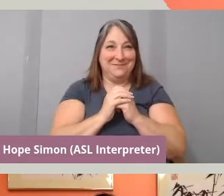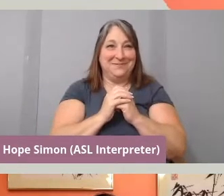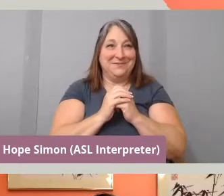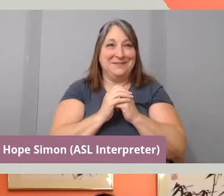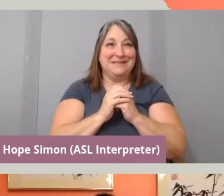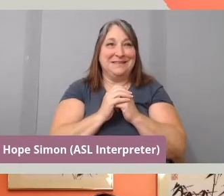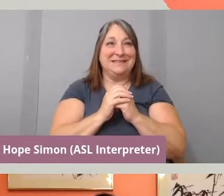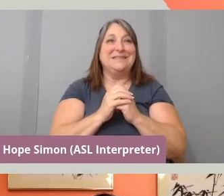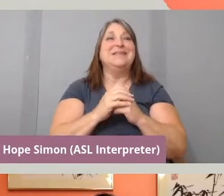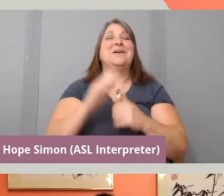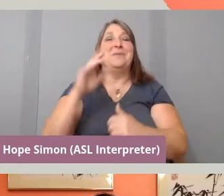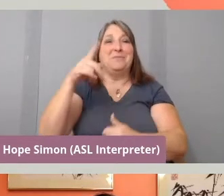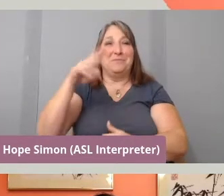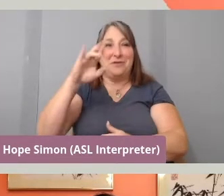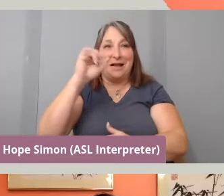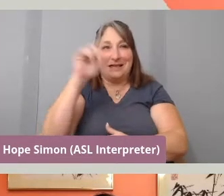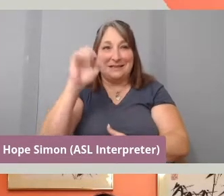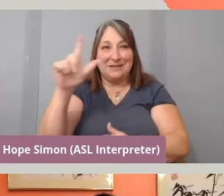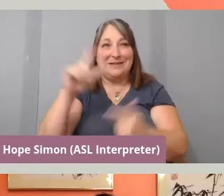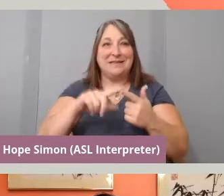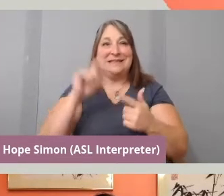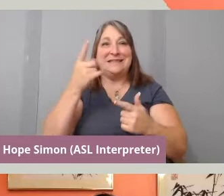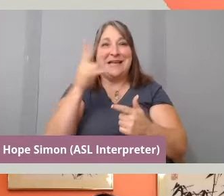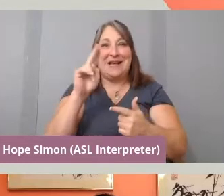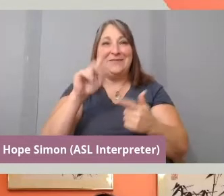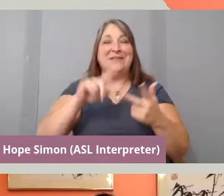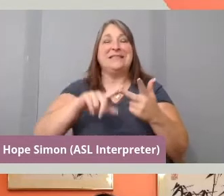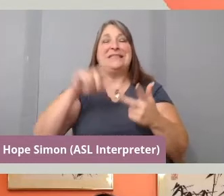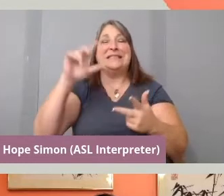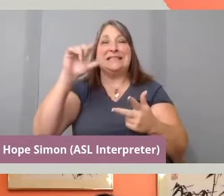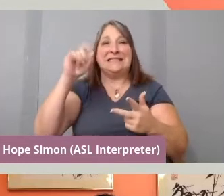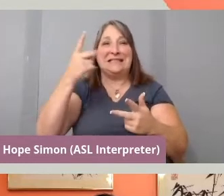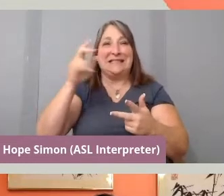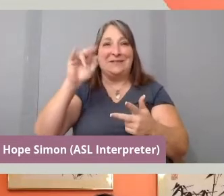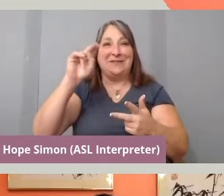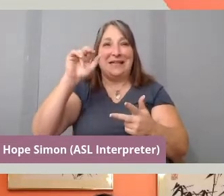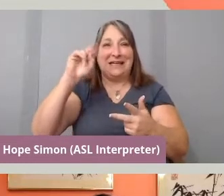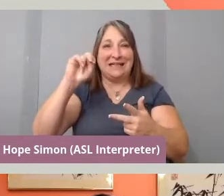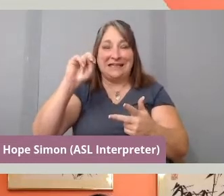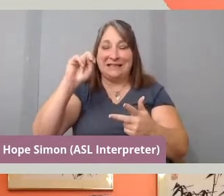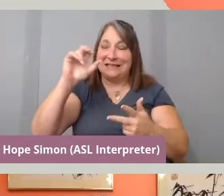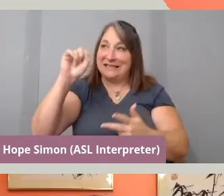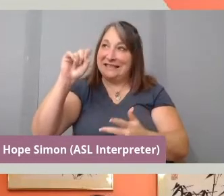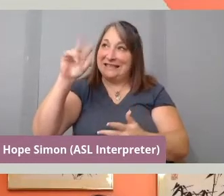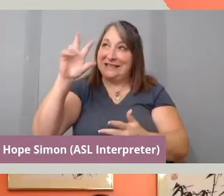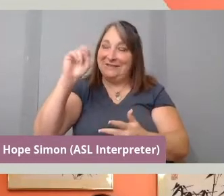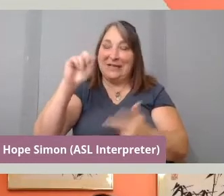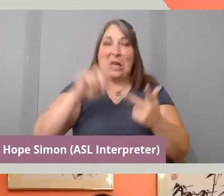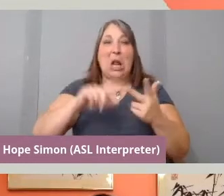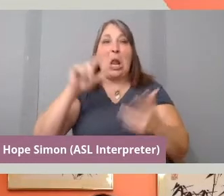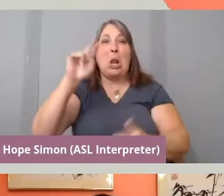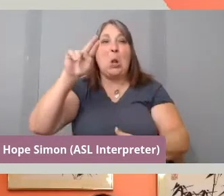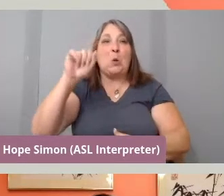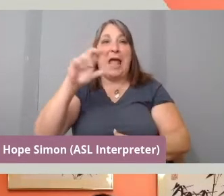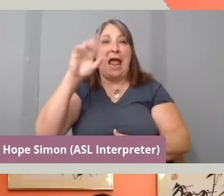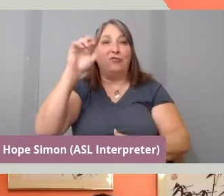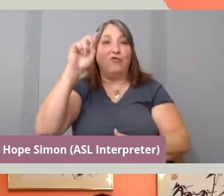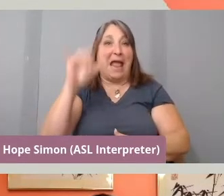I'm gonna introduce Faisal, Steph, Steven, Luna and Randy I'm gonna let them each introduce themselves. Given time,